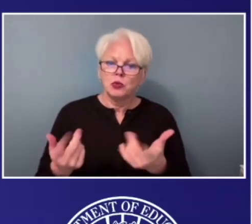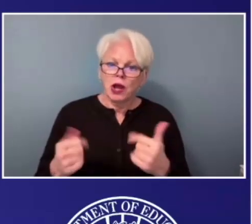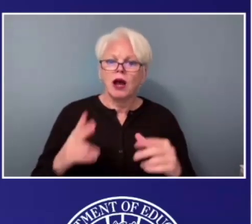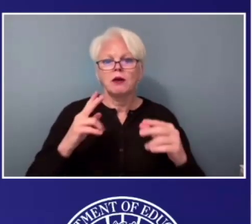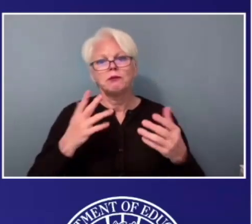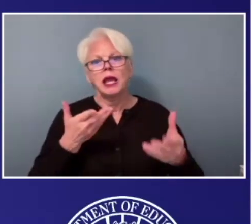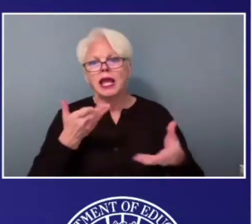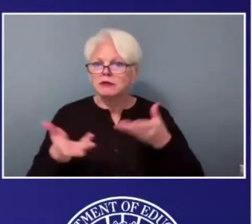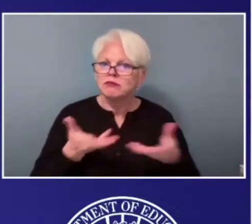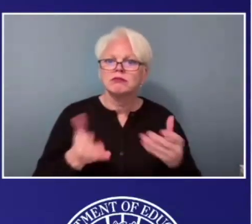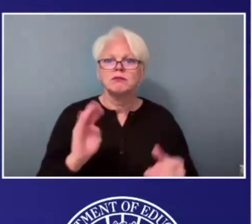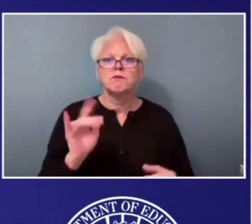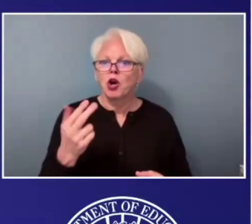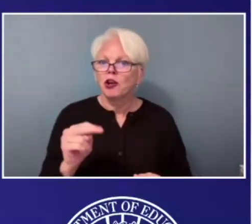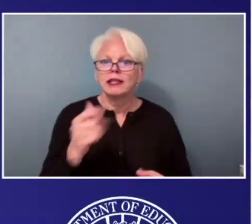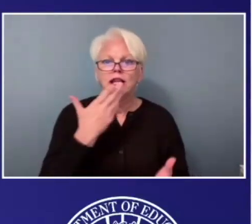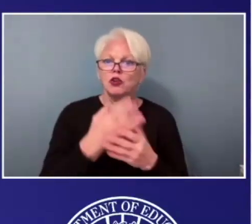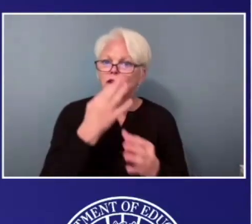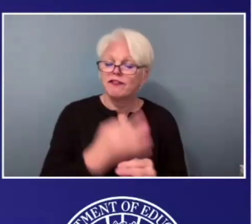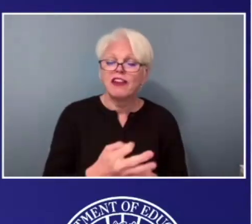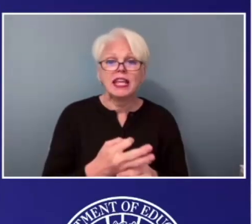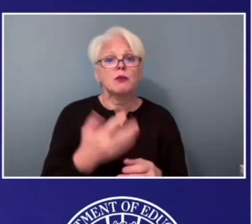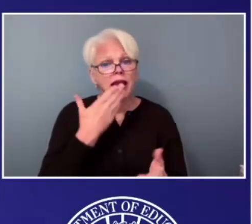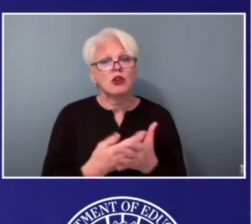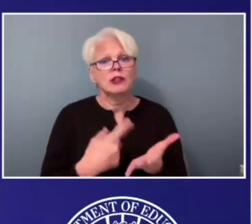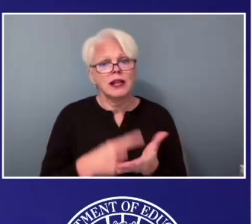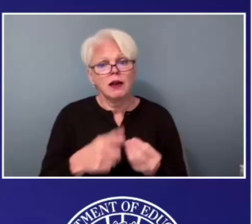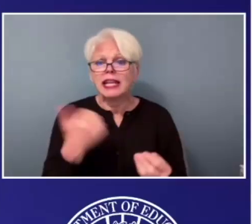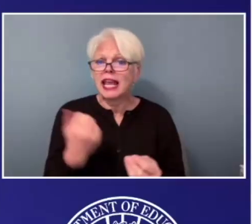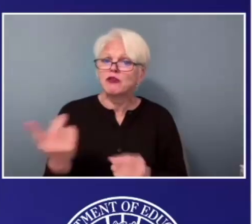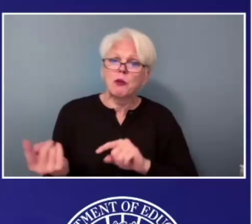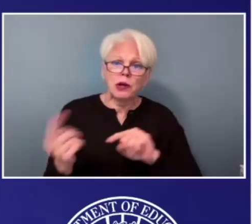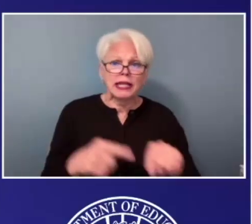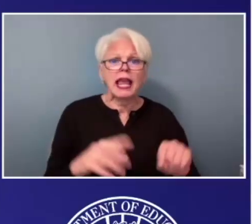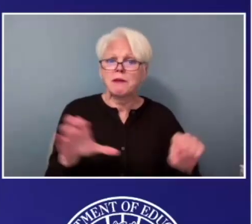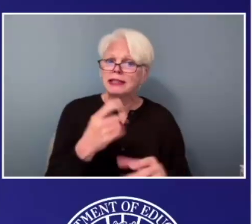that. And I think everybody came and did what they said they would do. So again, I'd like to thank you for that.